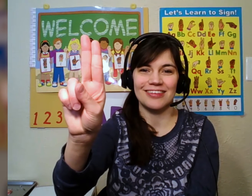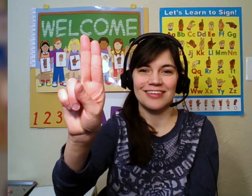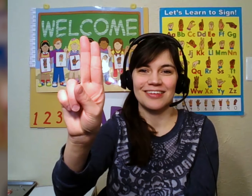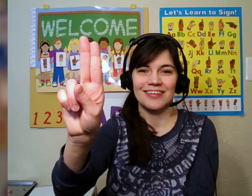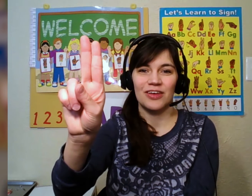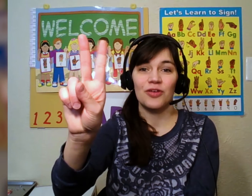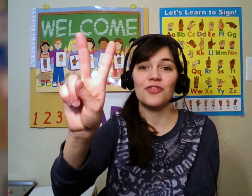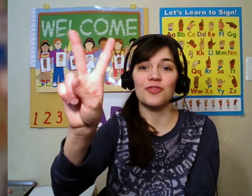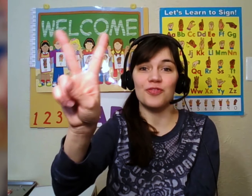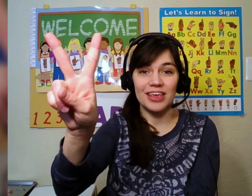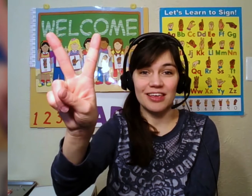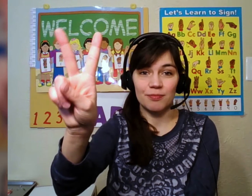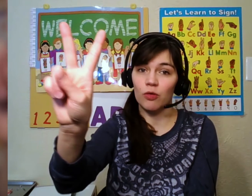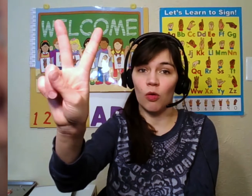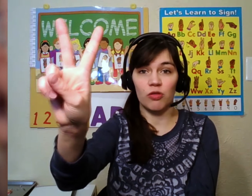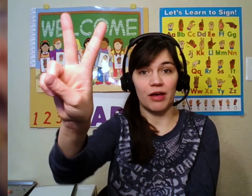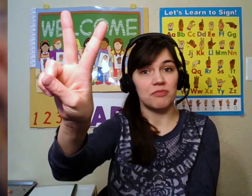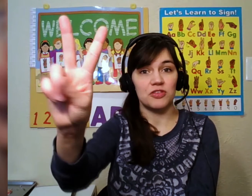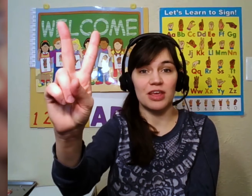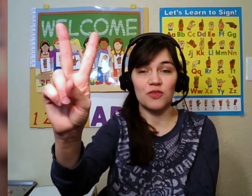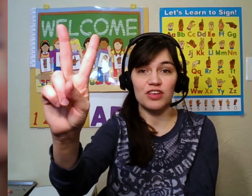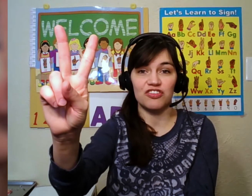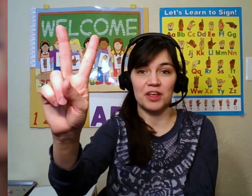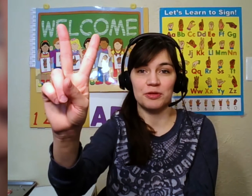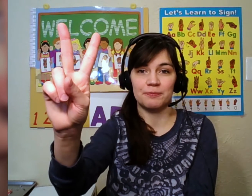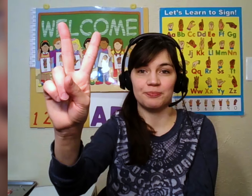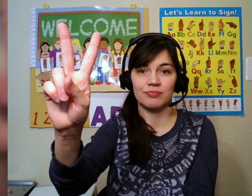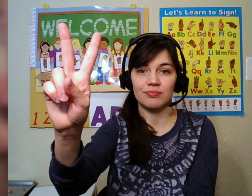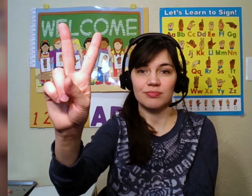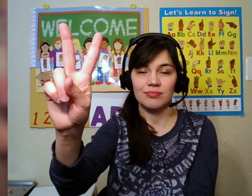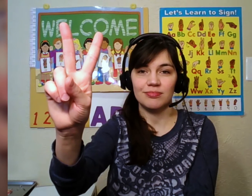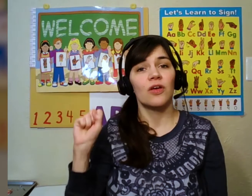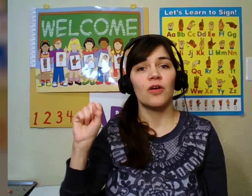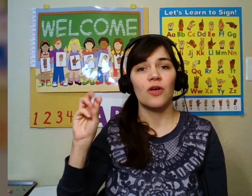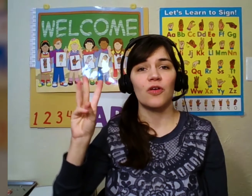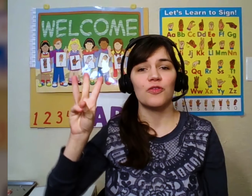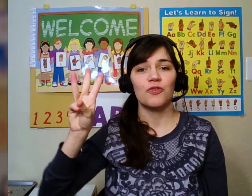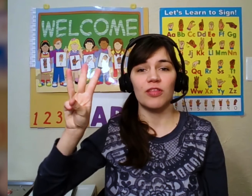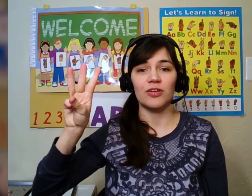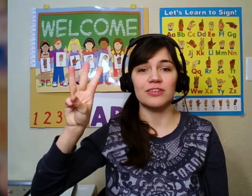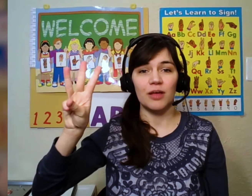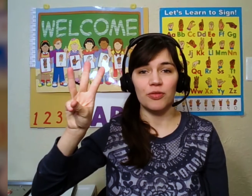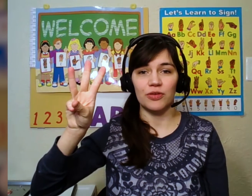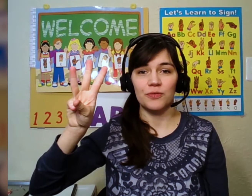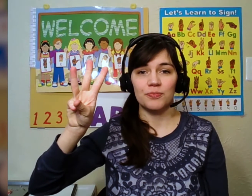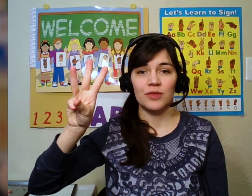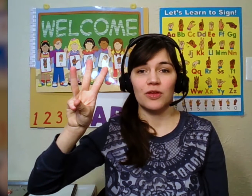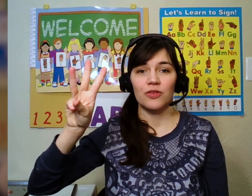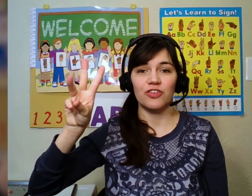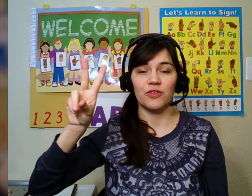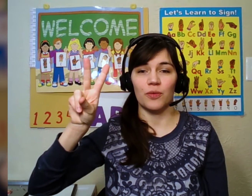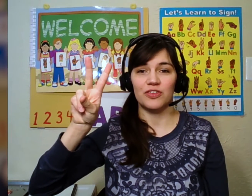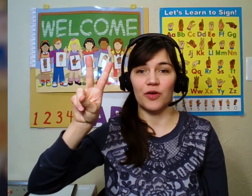this. For V, you'll hold them out to make a V shape. For letter W, you're just going